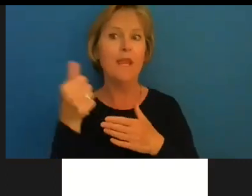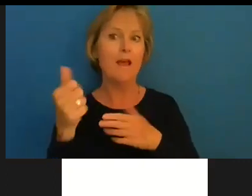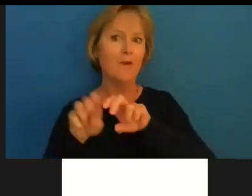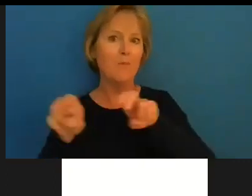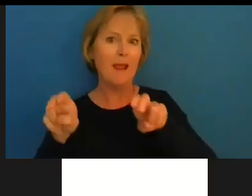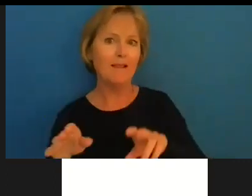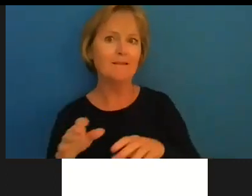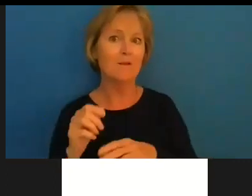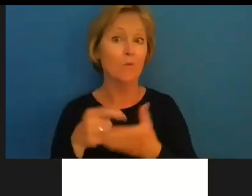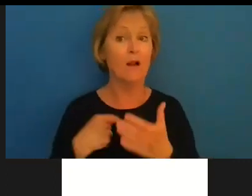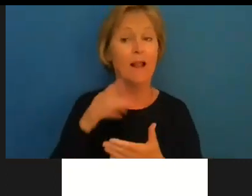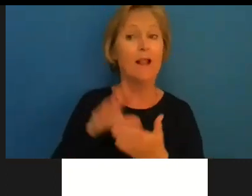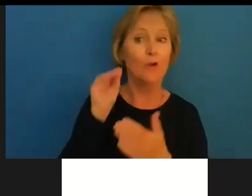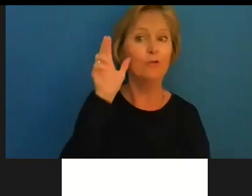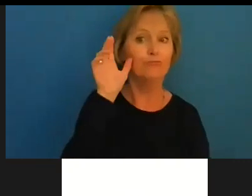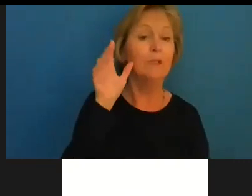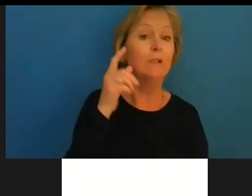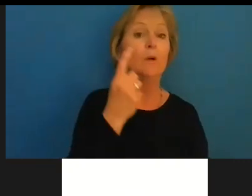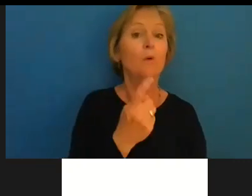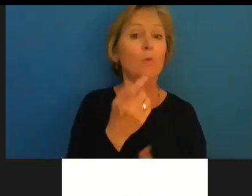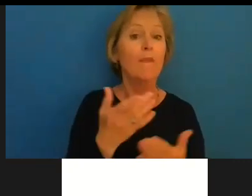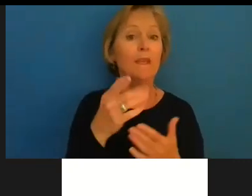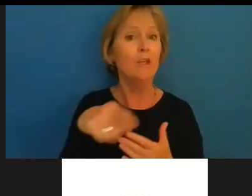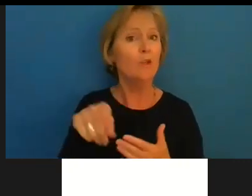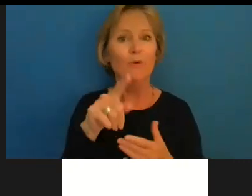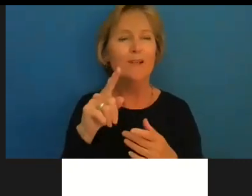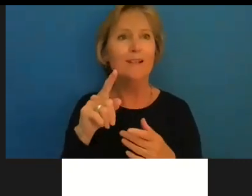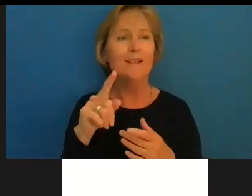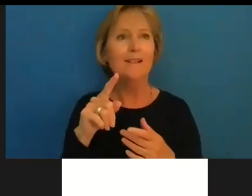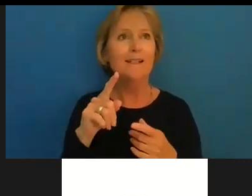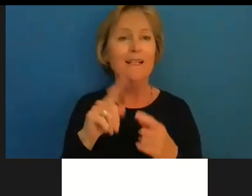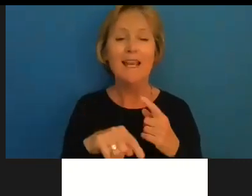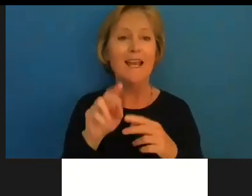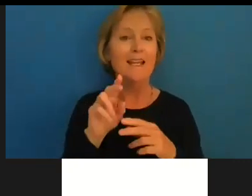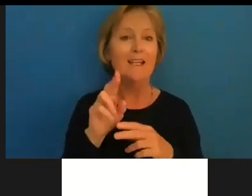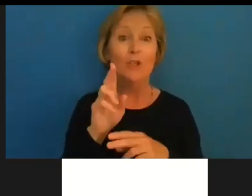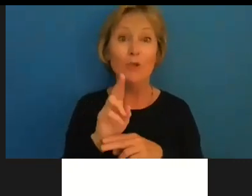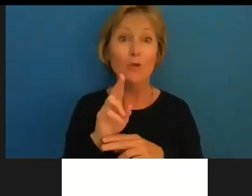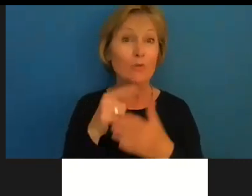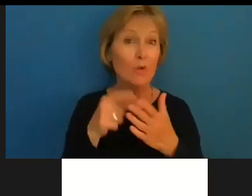and what I learned. The one thing that you can't use is what you learned, you can't talk about